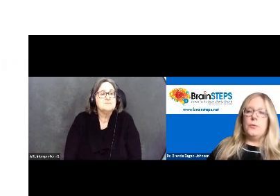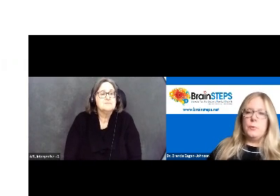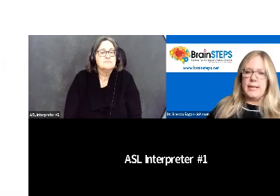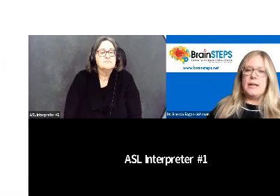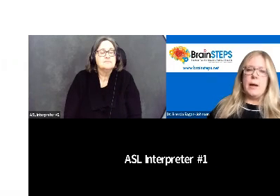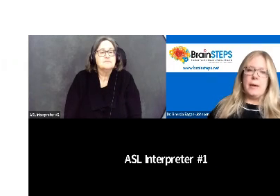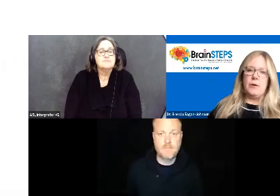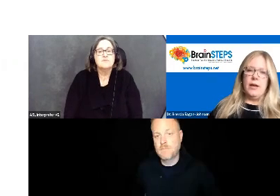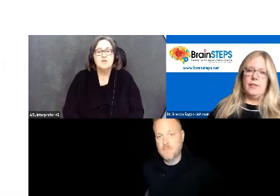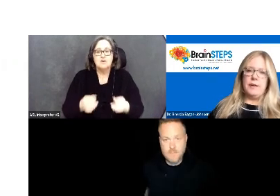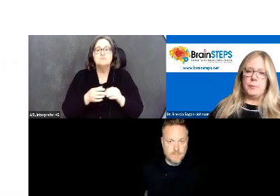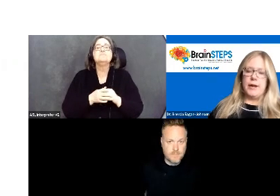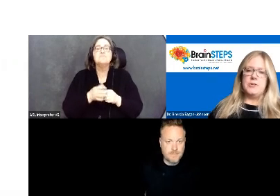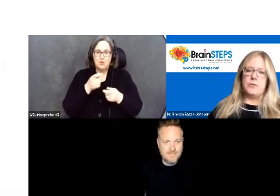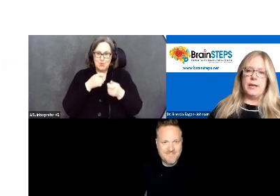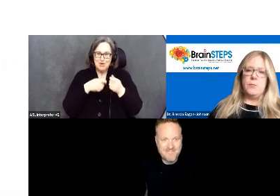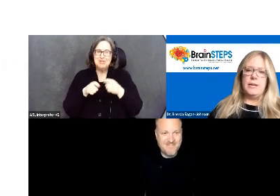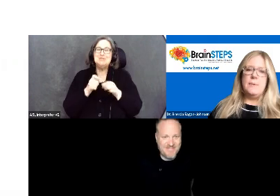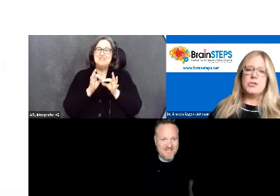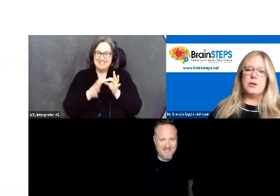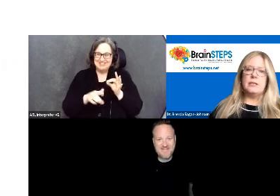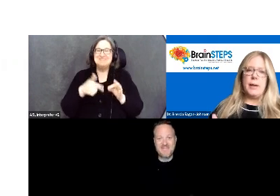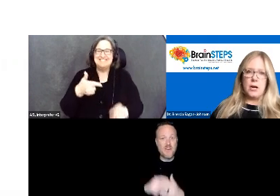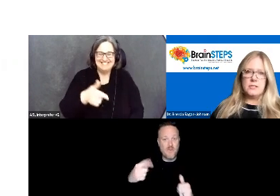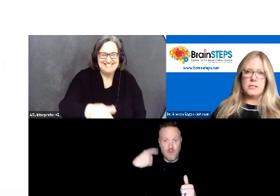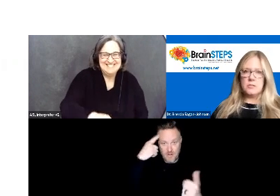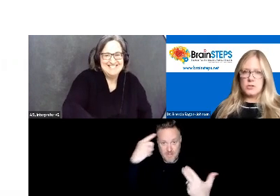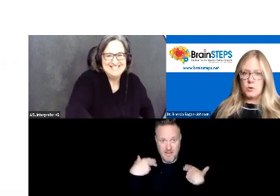When thinking about mental health after a brain injury, we need to make sure the parents, school